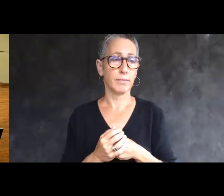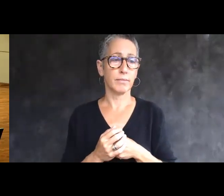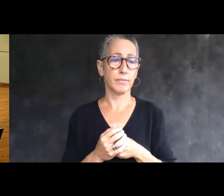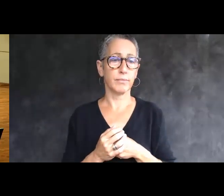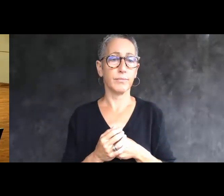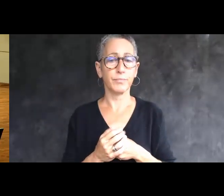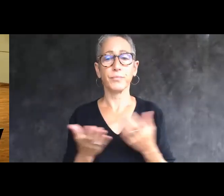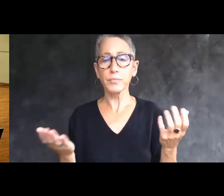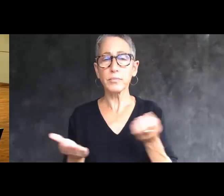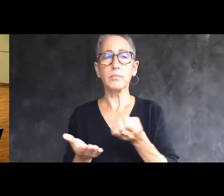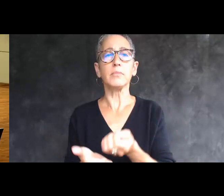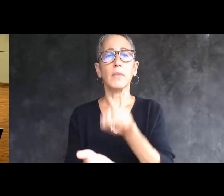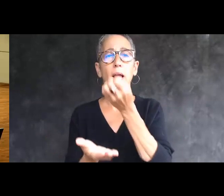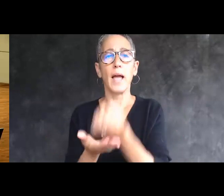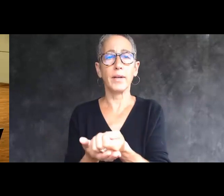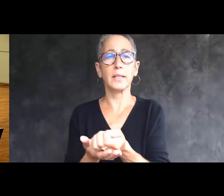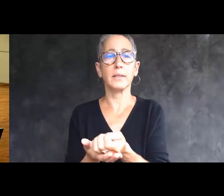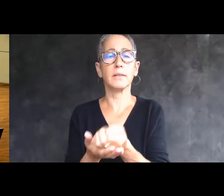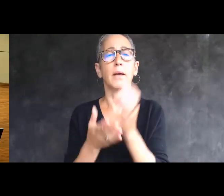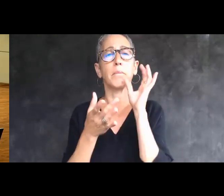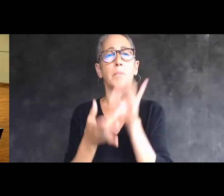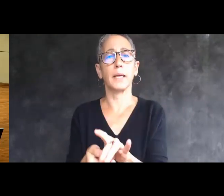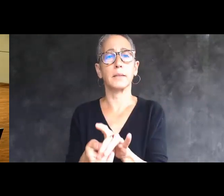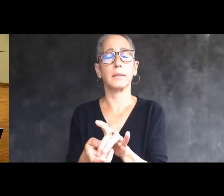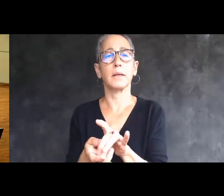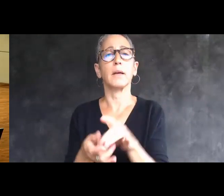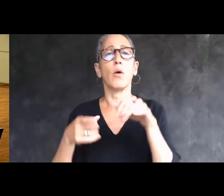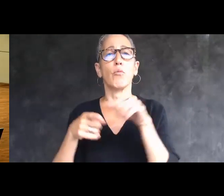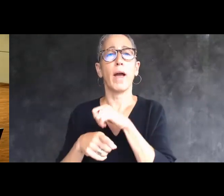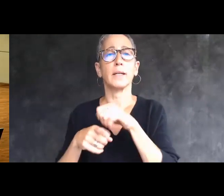evidence based practices. So like how can we use that data to like